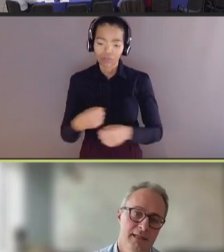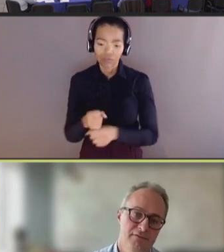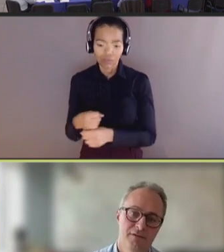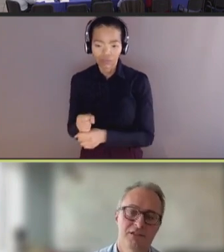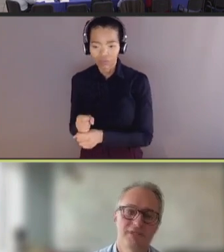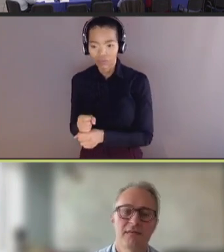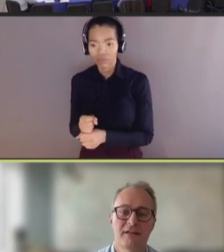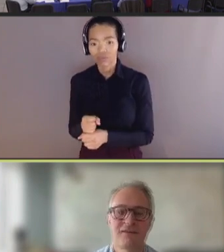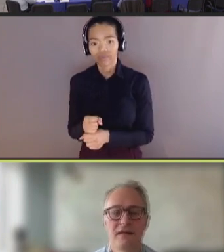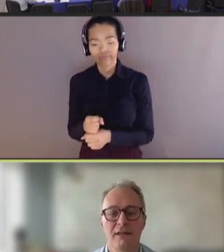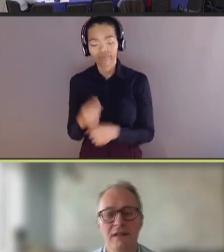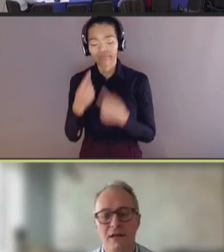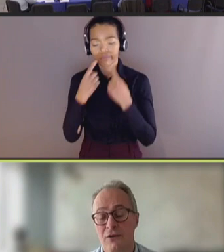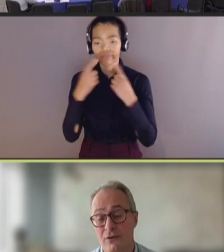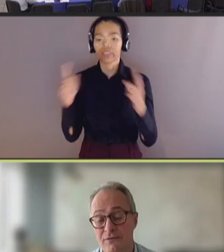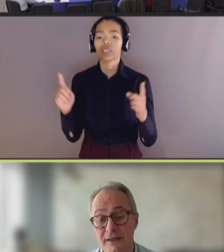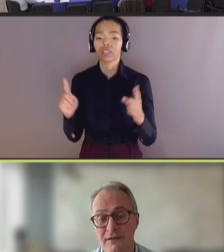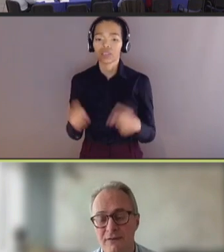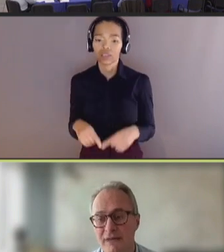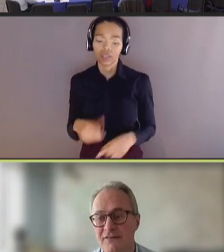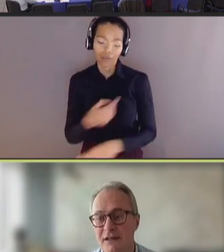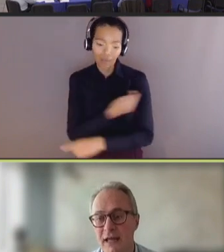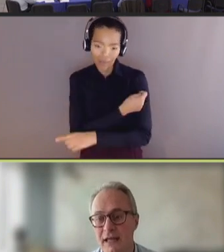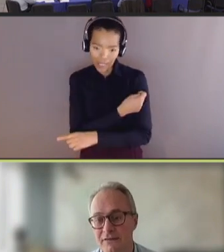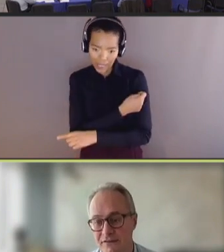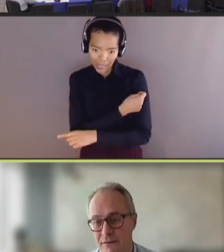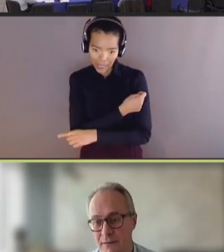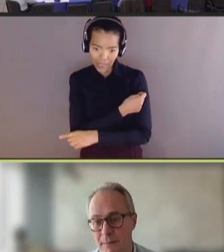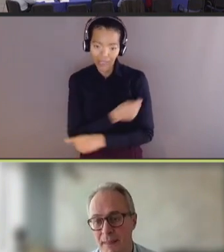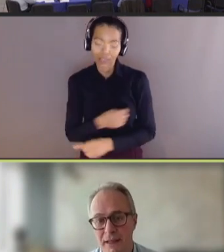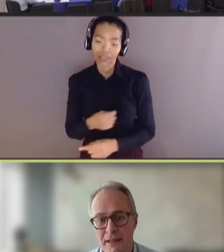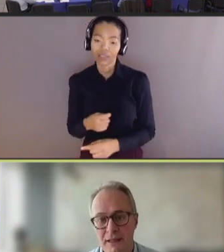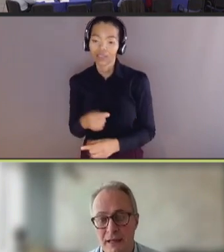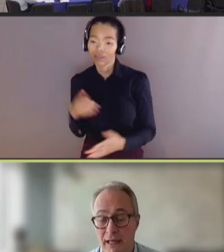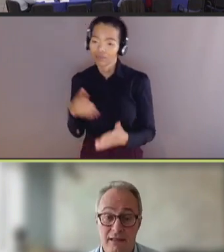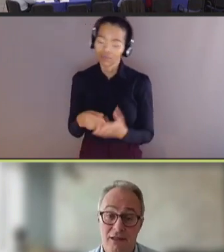an efficient vaccine or effective vaccine against TB. And you know,